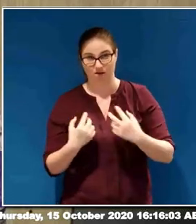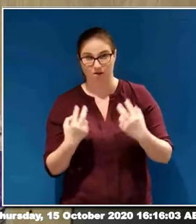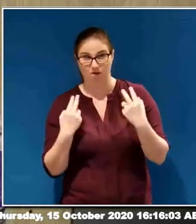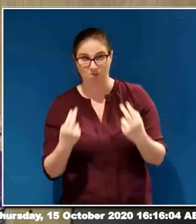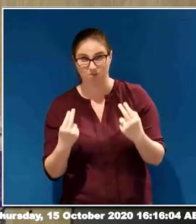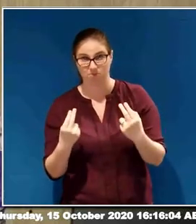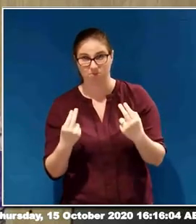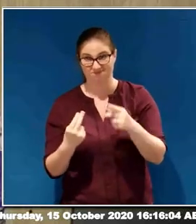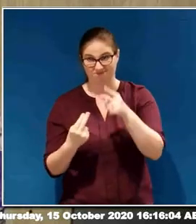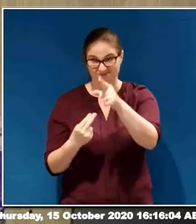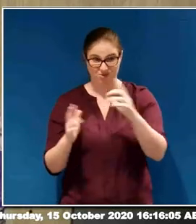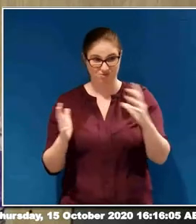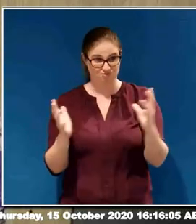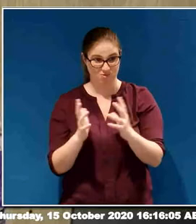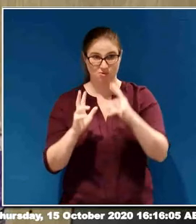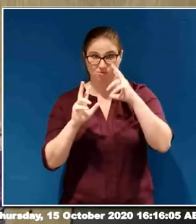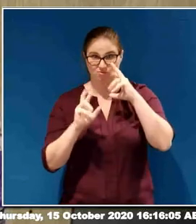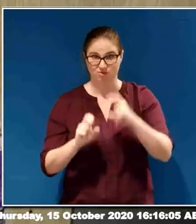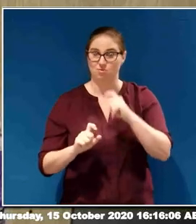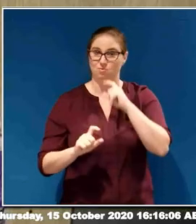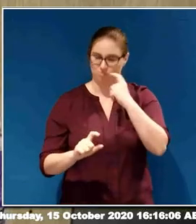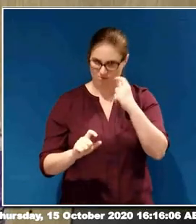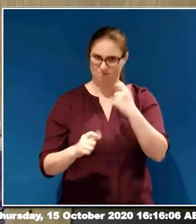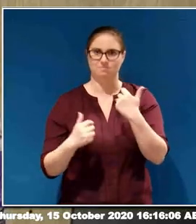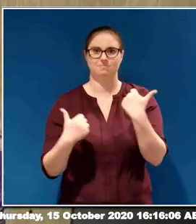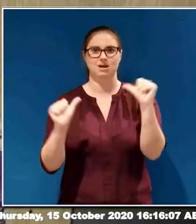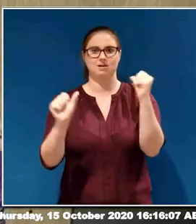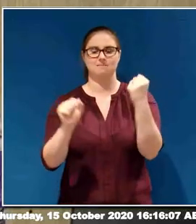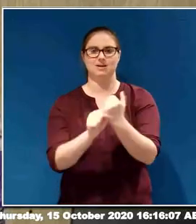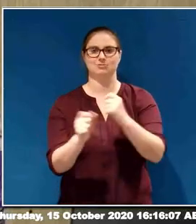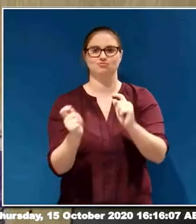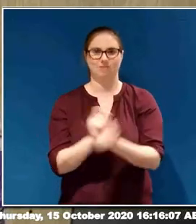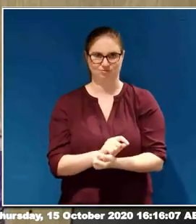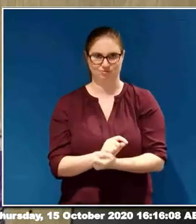My second point, and the reason I got so excited when you mentioned the Closing